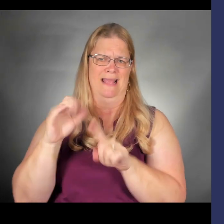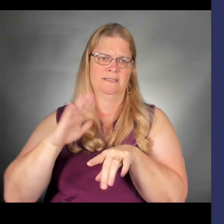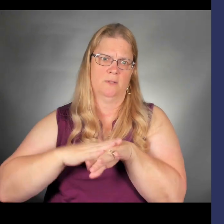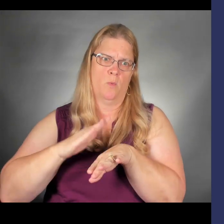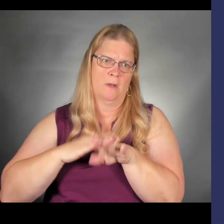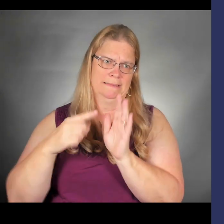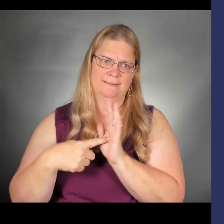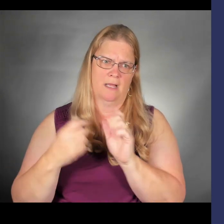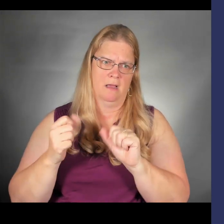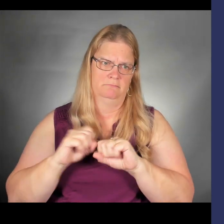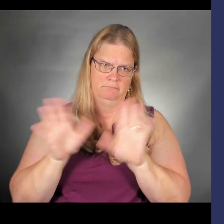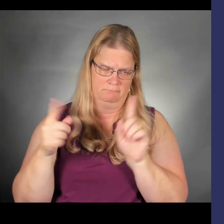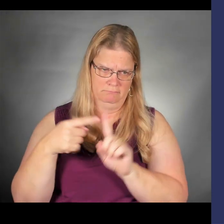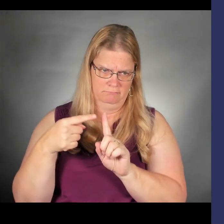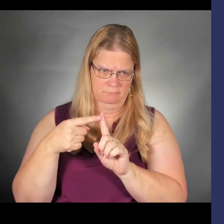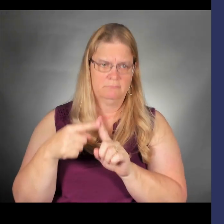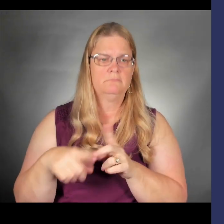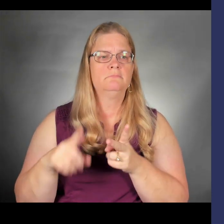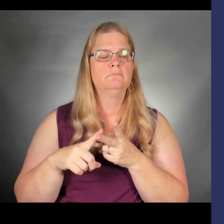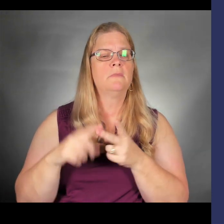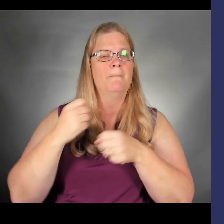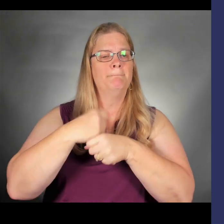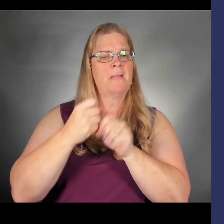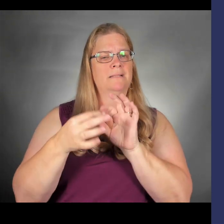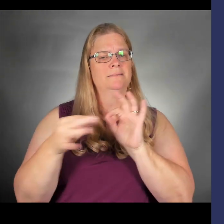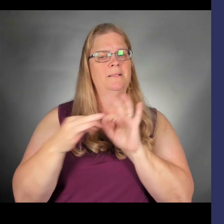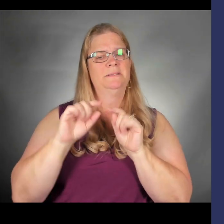One is talking about suicide; that's an obvious risk sign.